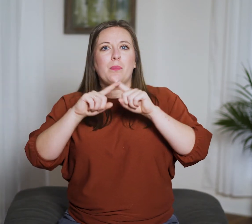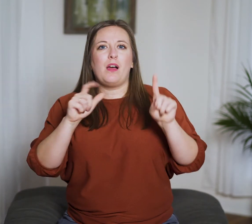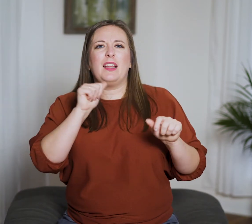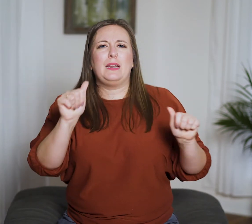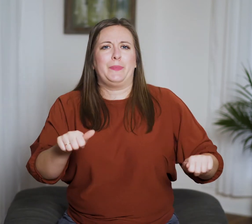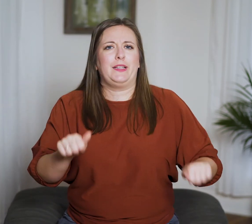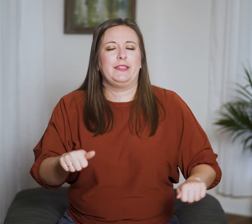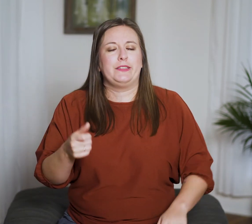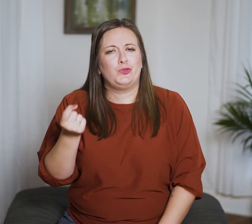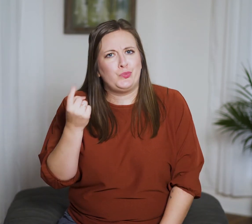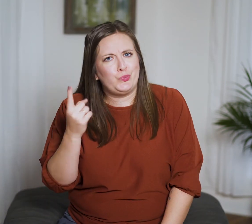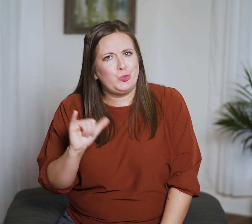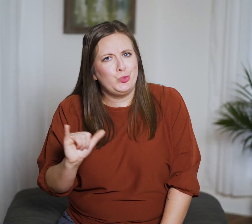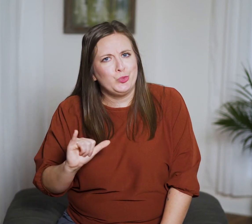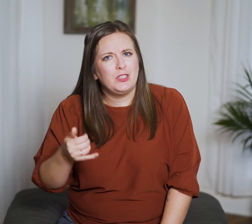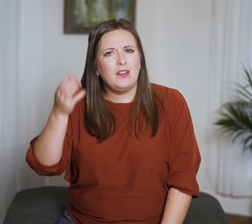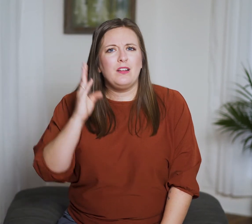but also the inability to do so.